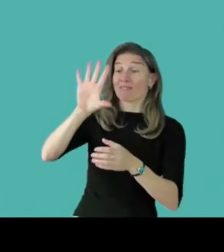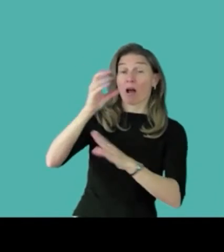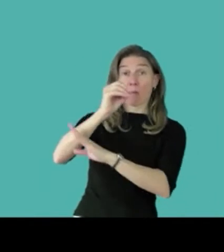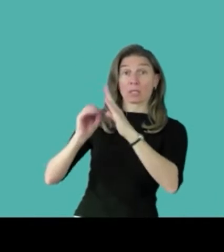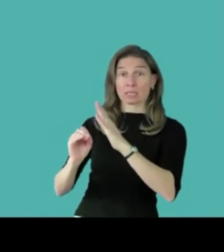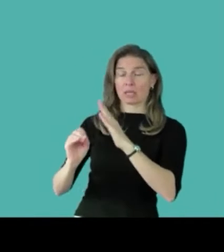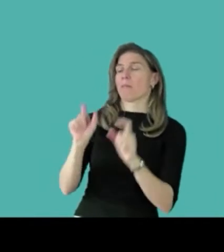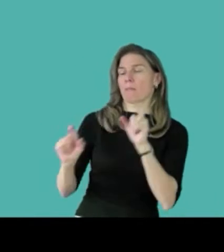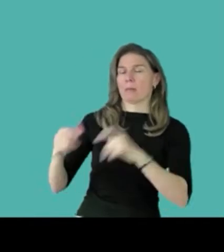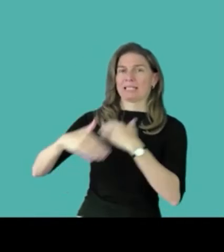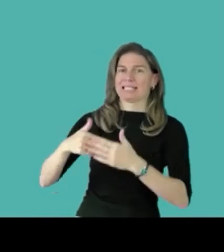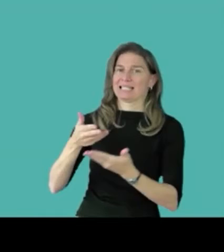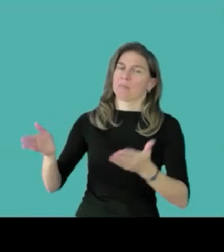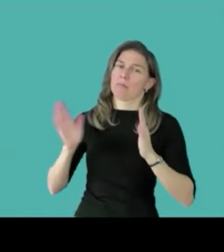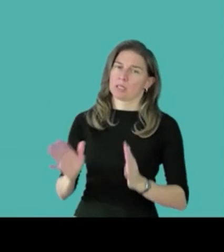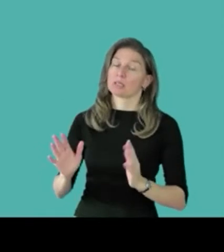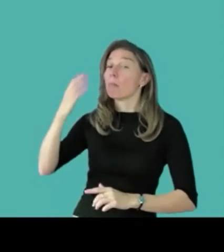in employment in the public sector.